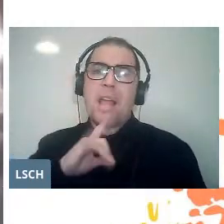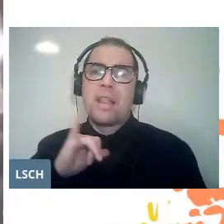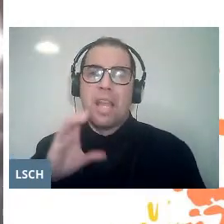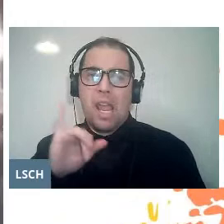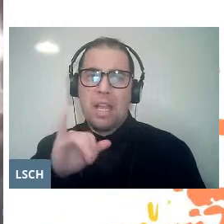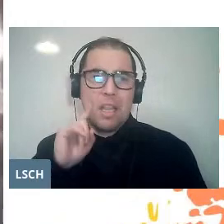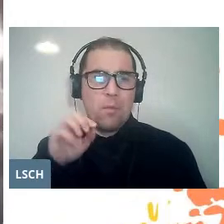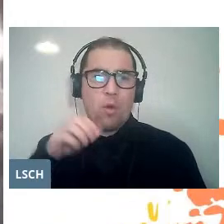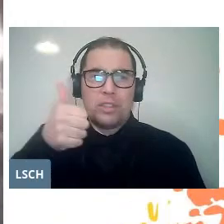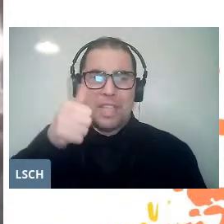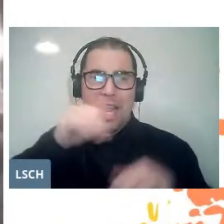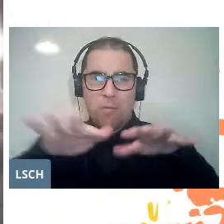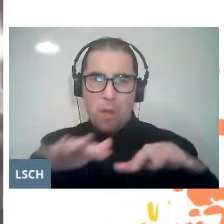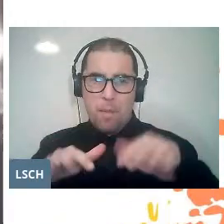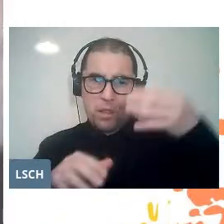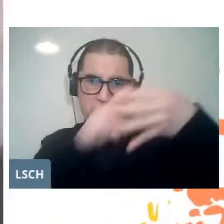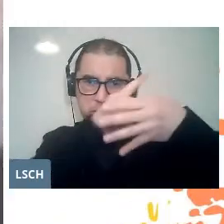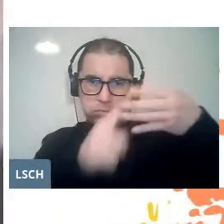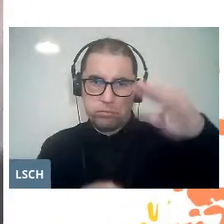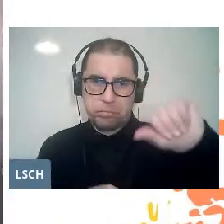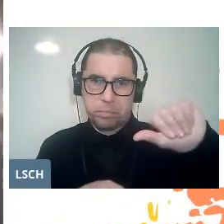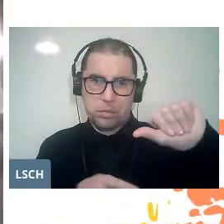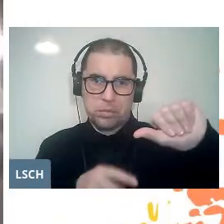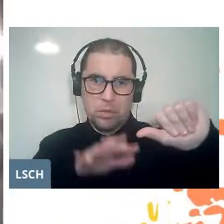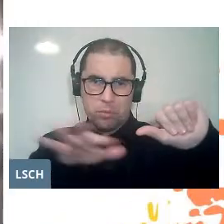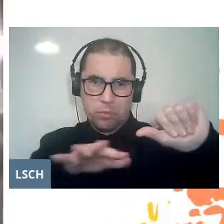duplicating the pre-classical concept.